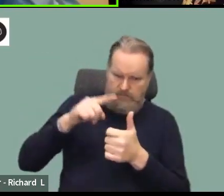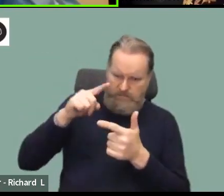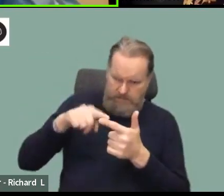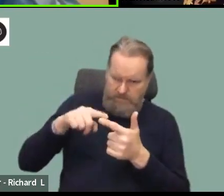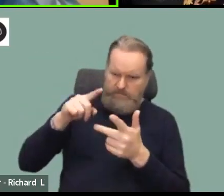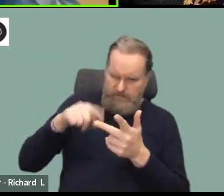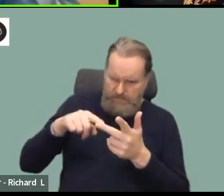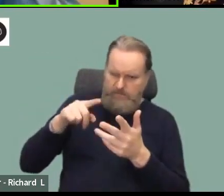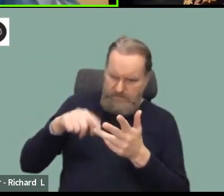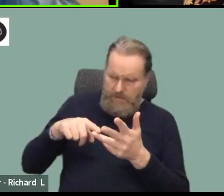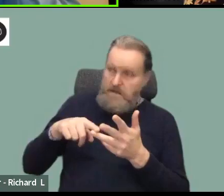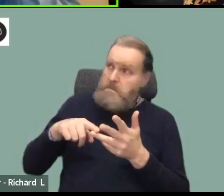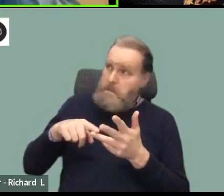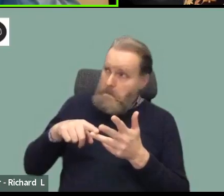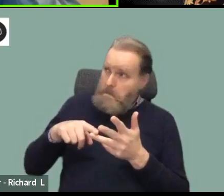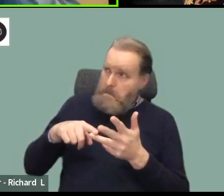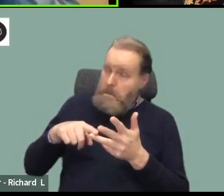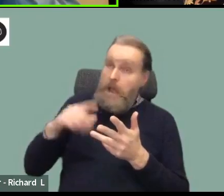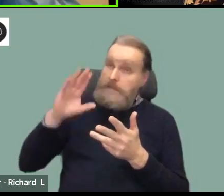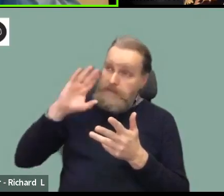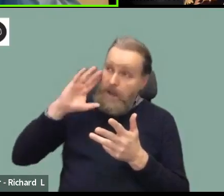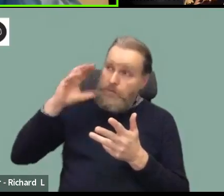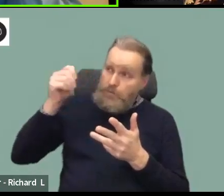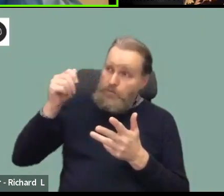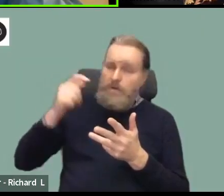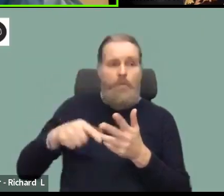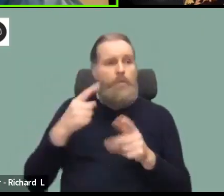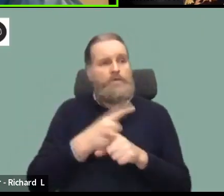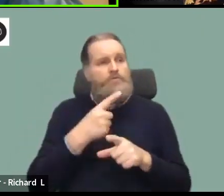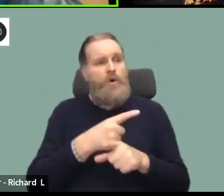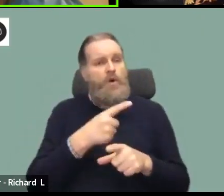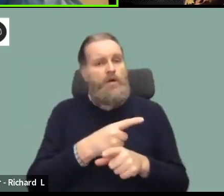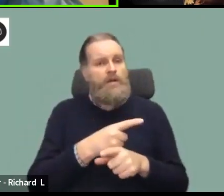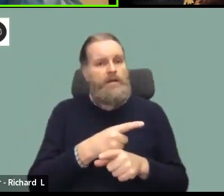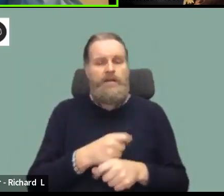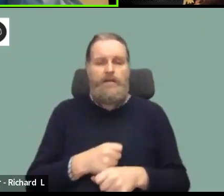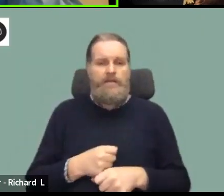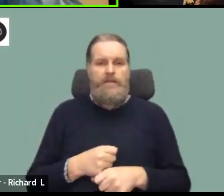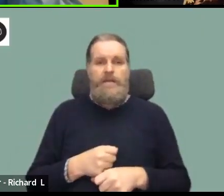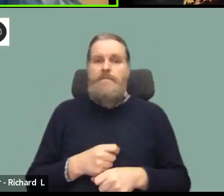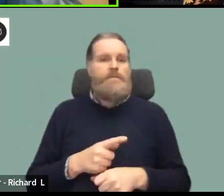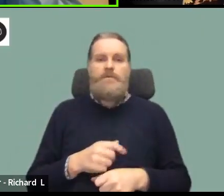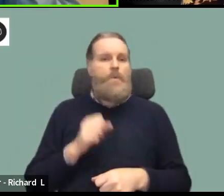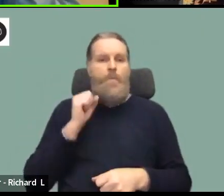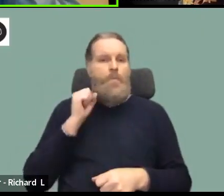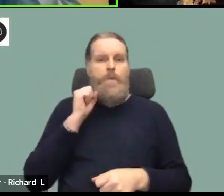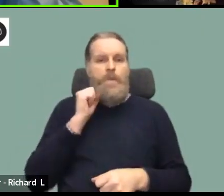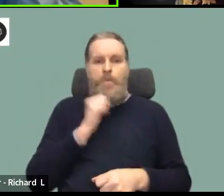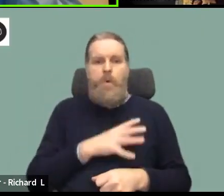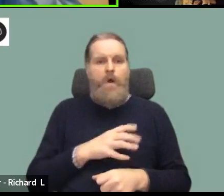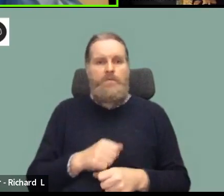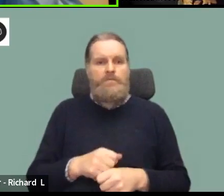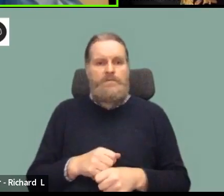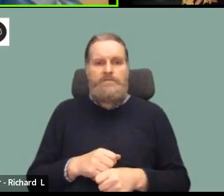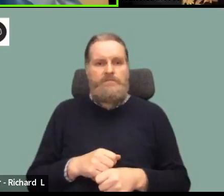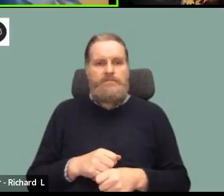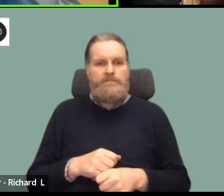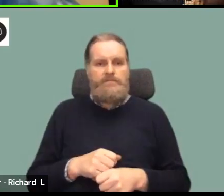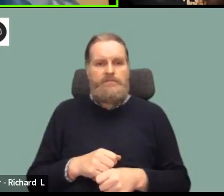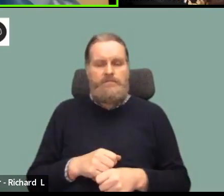meaningful things on the. table well table we would want to consult members about them, but what we won't do but what we won't do, is what the government is trying to change the.